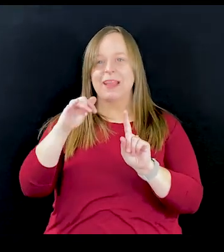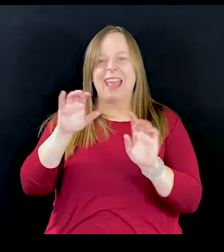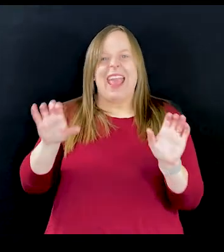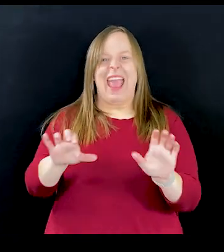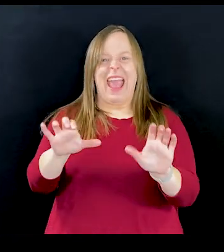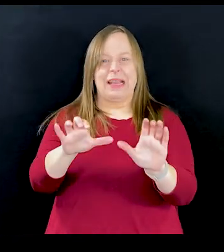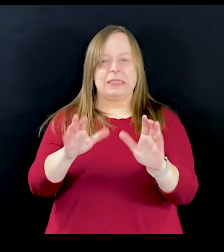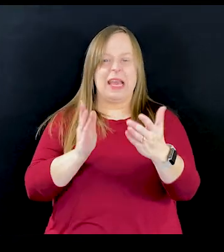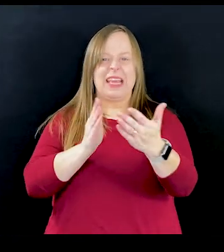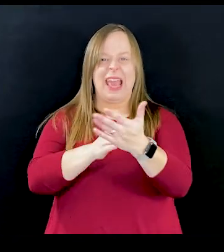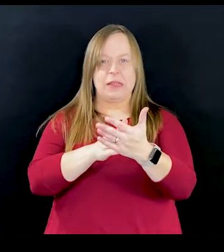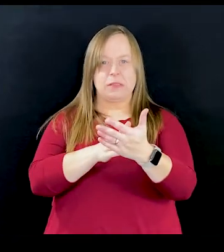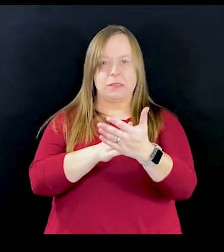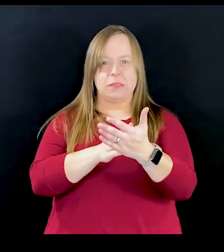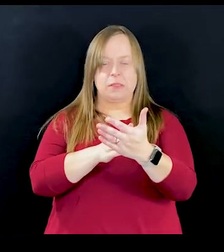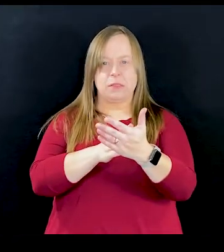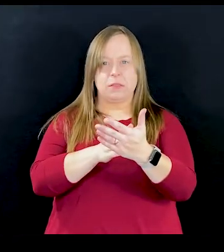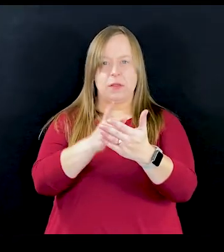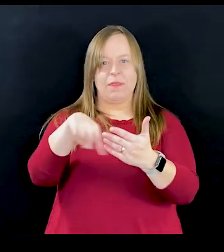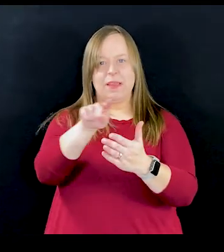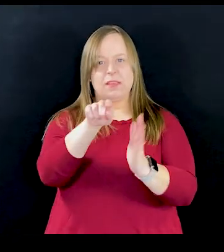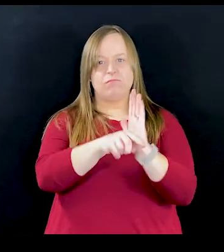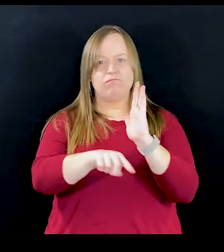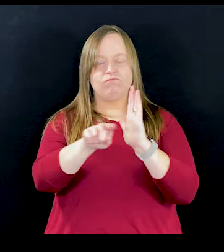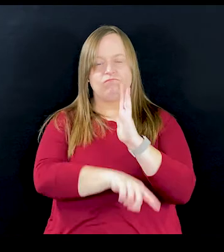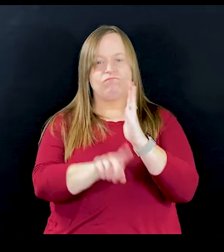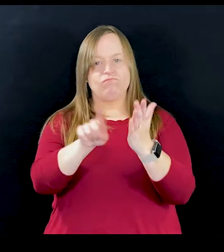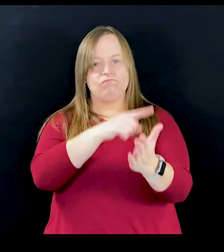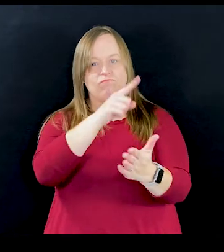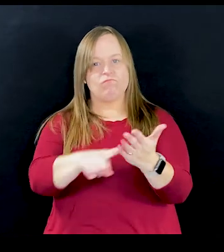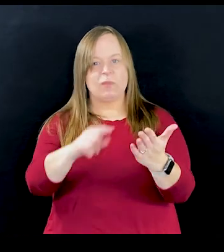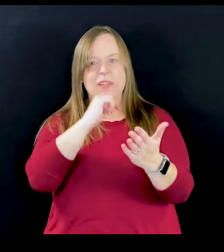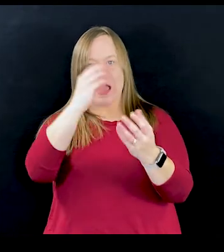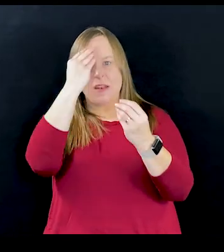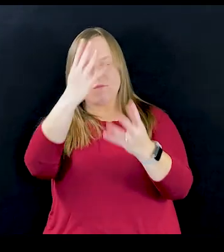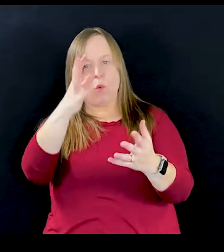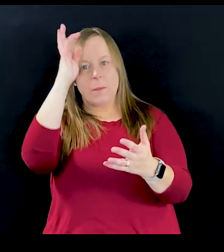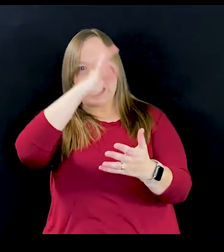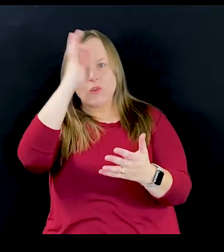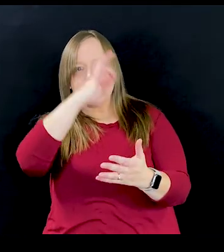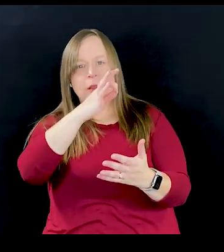acts against these prejudicial ill-informed ignorant